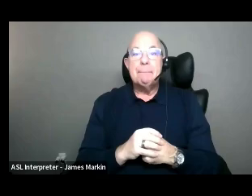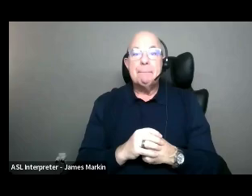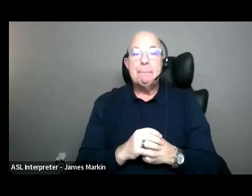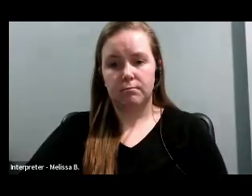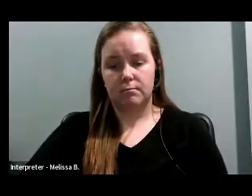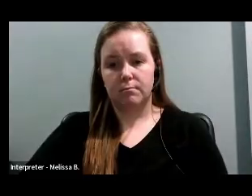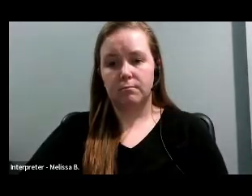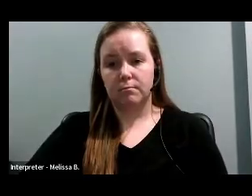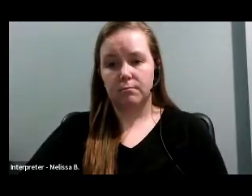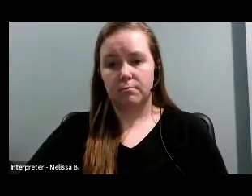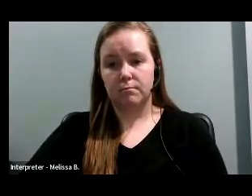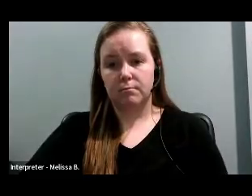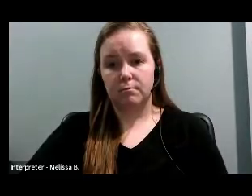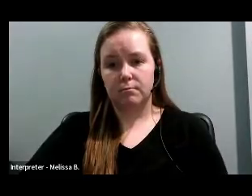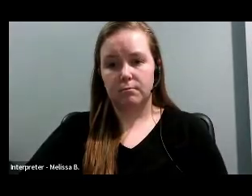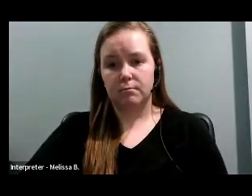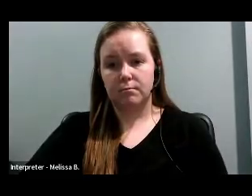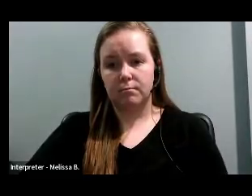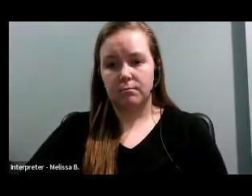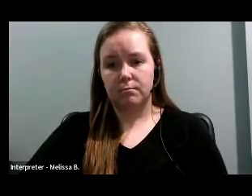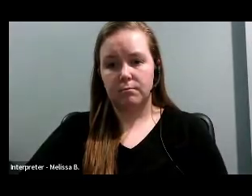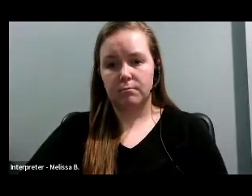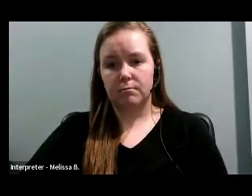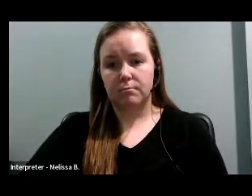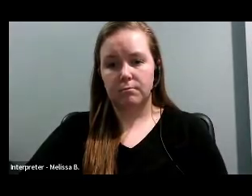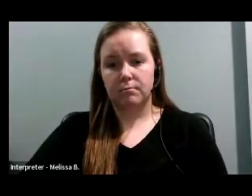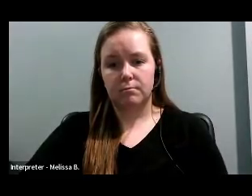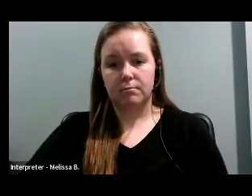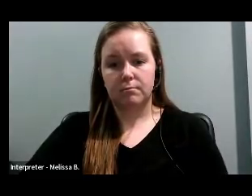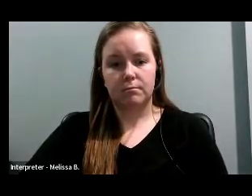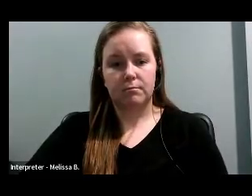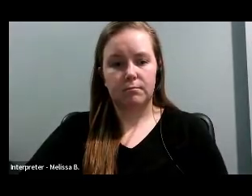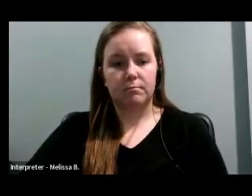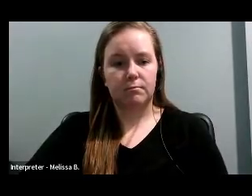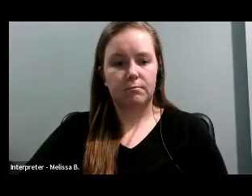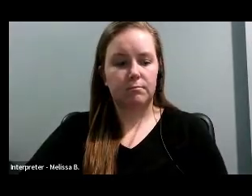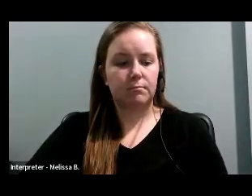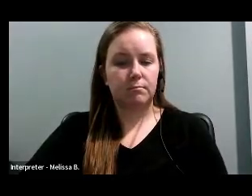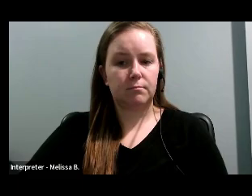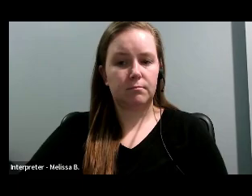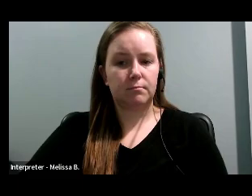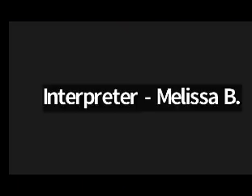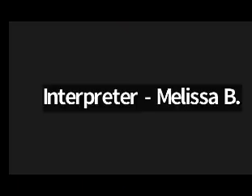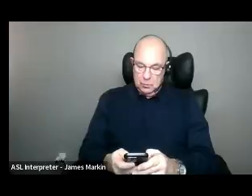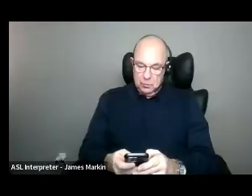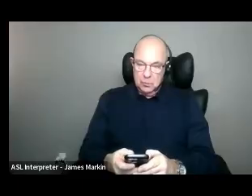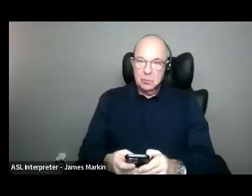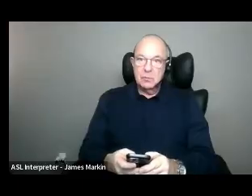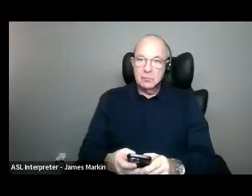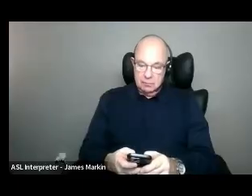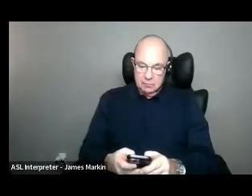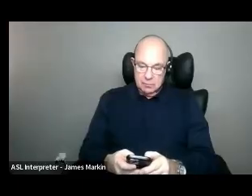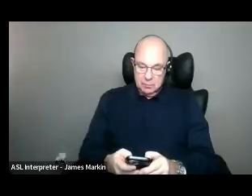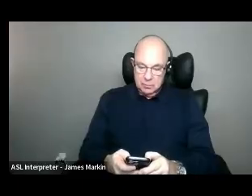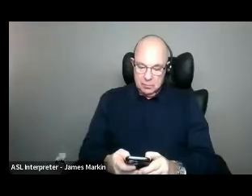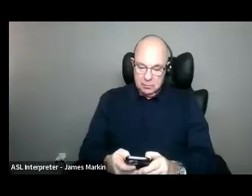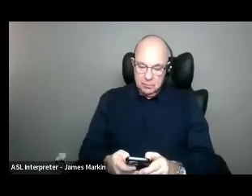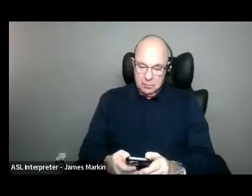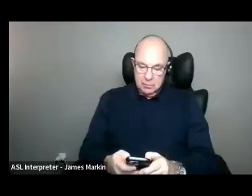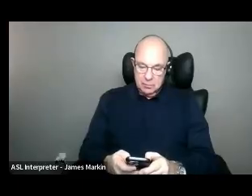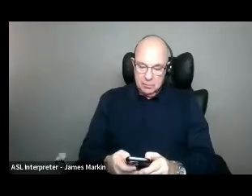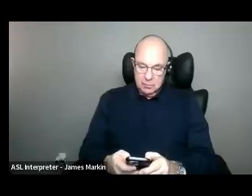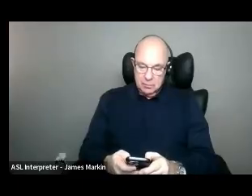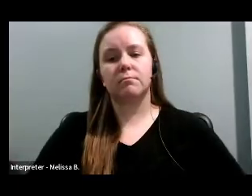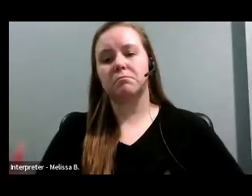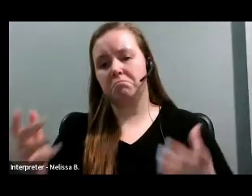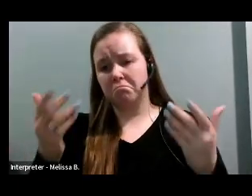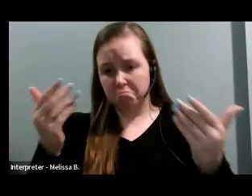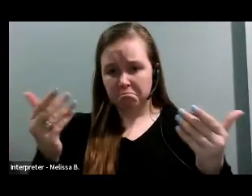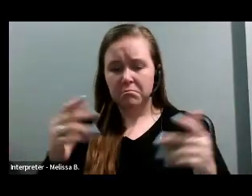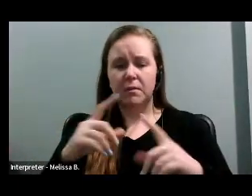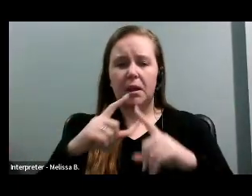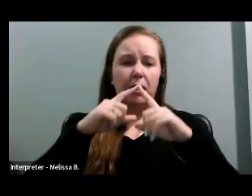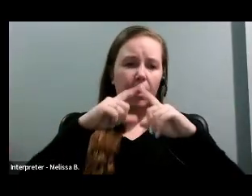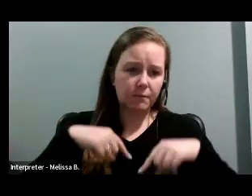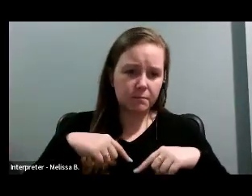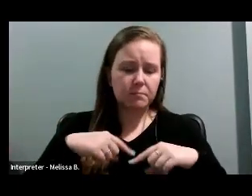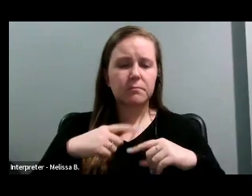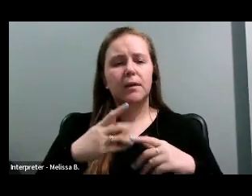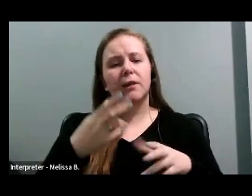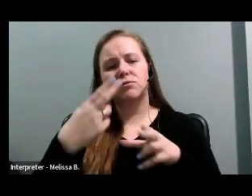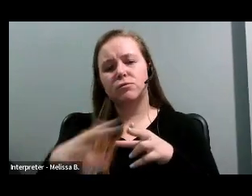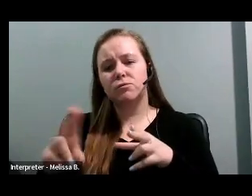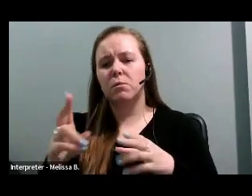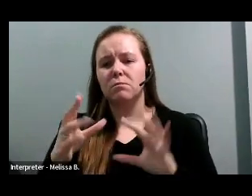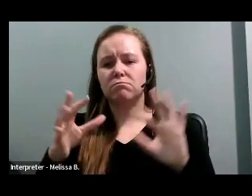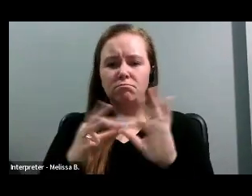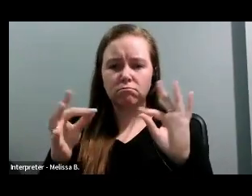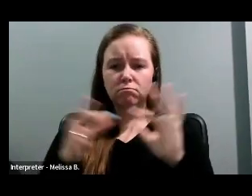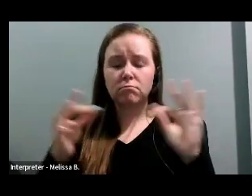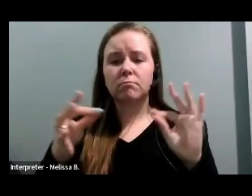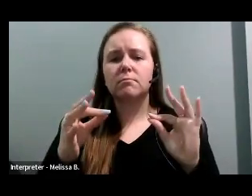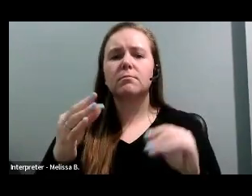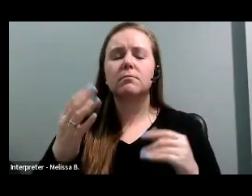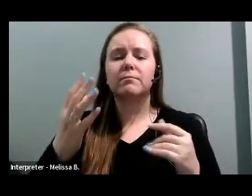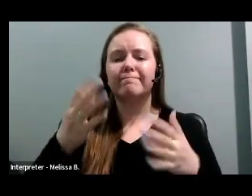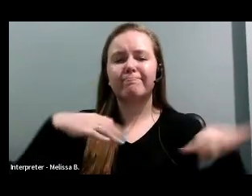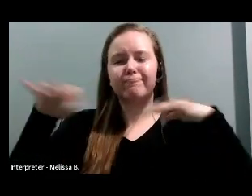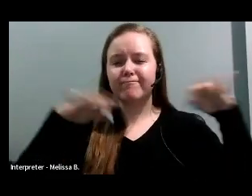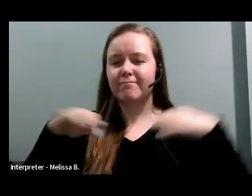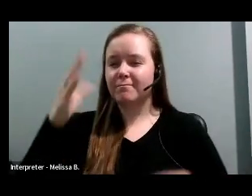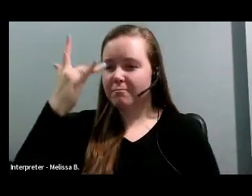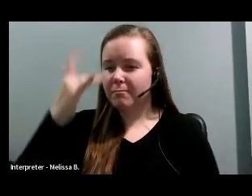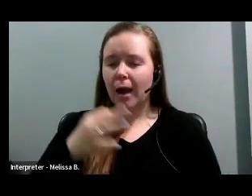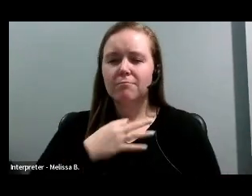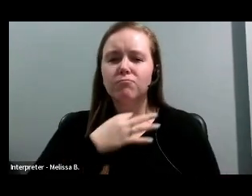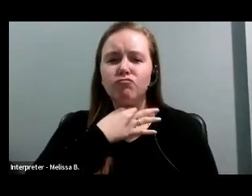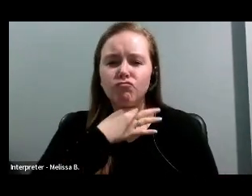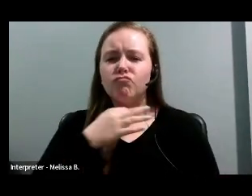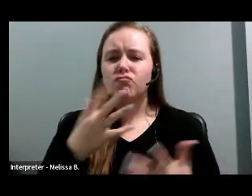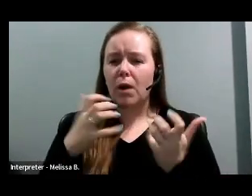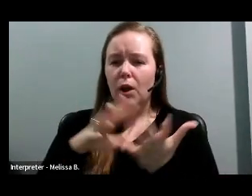Shannon Spencer (she/her): neither works for you. You can also, you know, raise your hand or briefly unmute yourself to share one or two sentences, keeping it brief, as to why you're interested in learning about deputations and the deputation process.